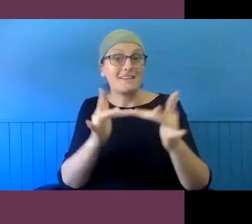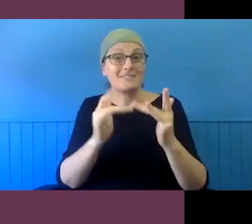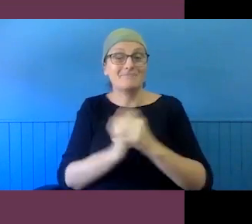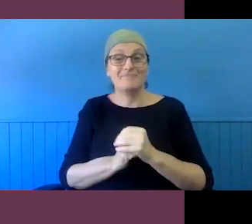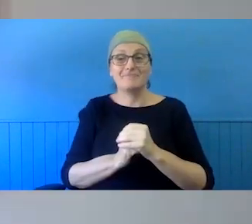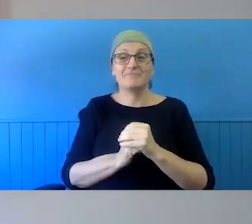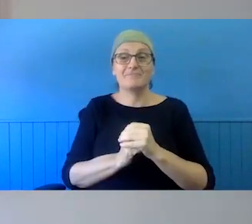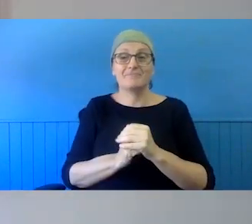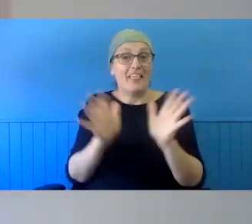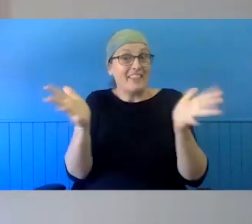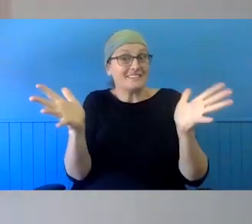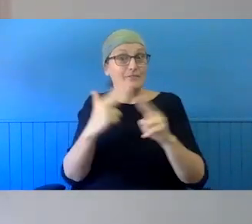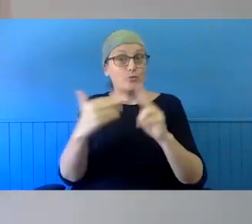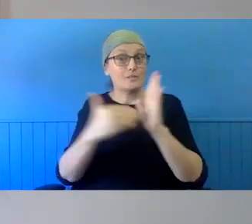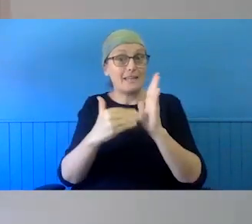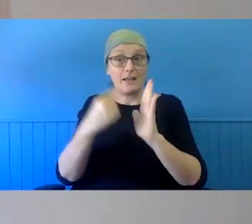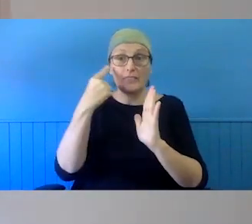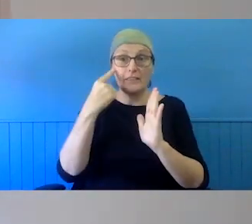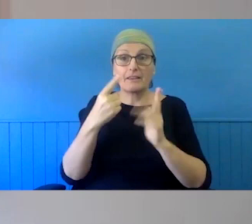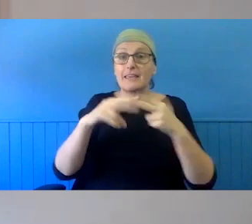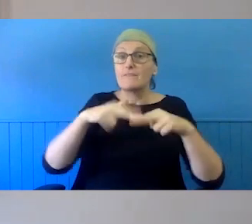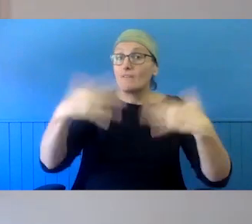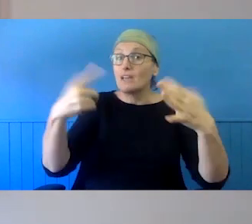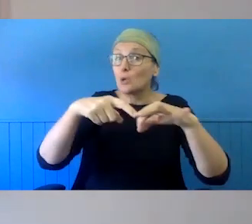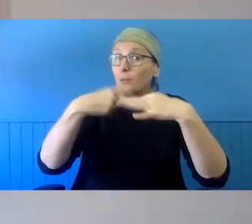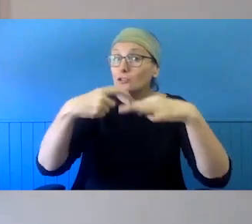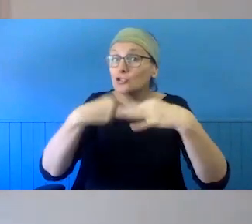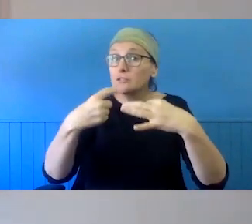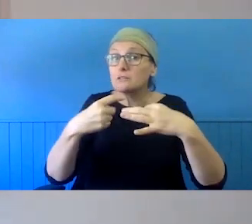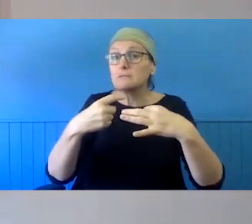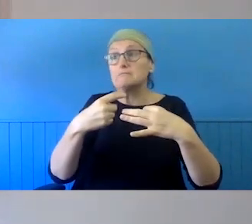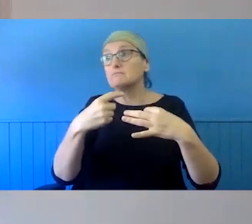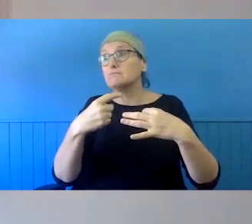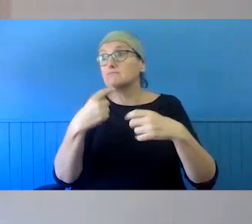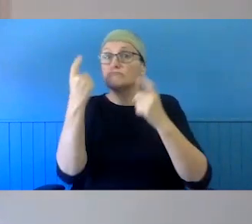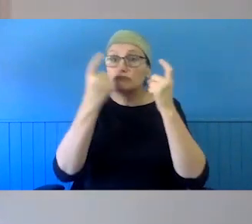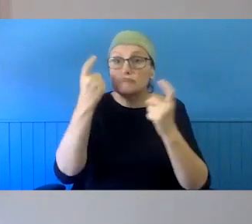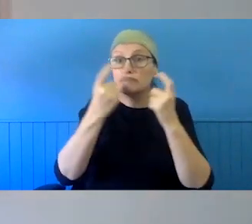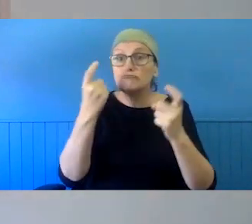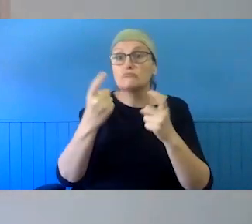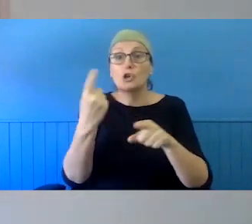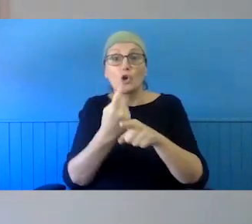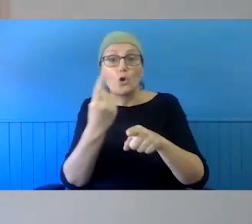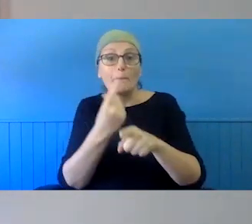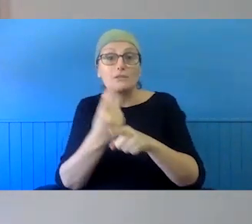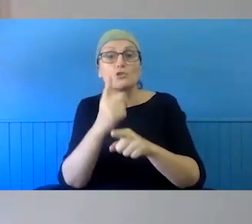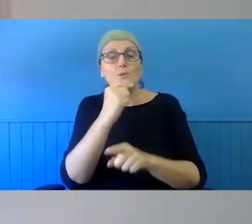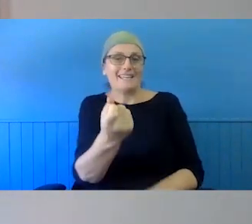any questions, queries, concerns, you can send us an email at